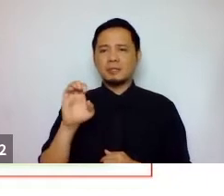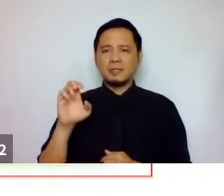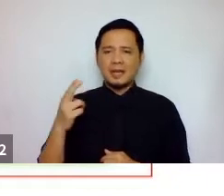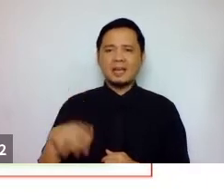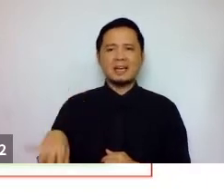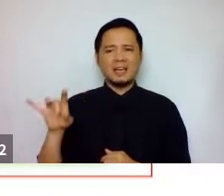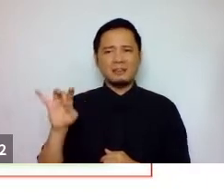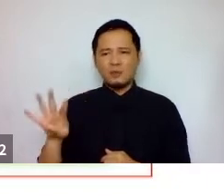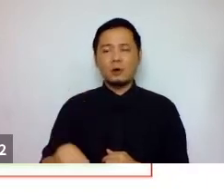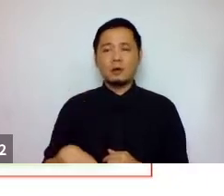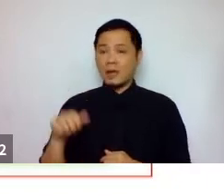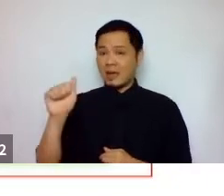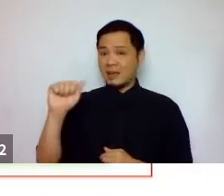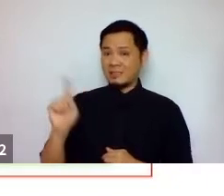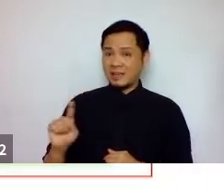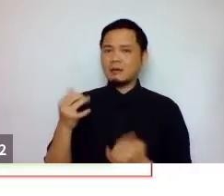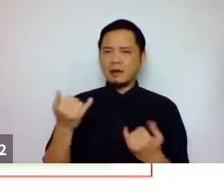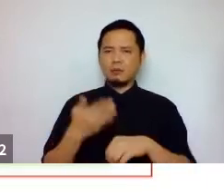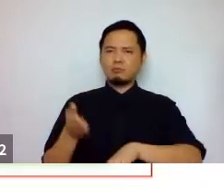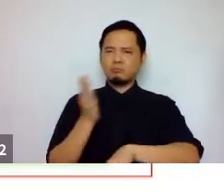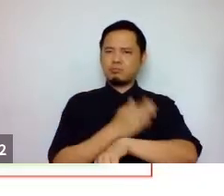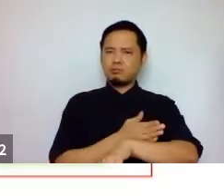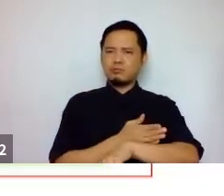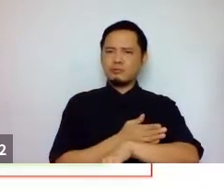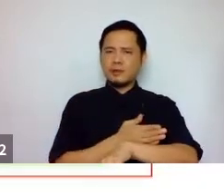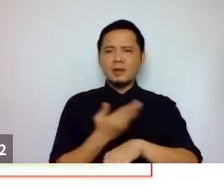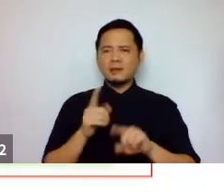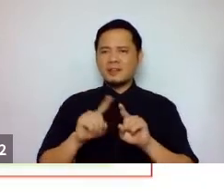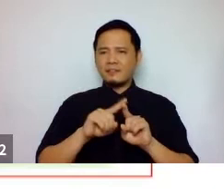AstraZeneca actually improved based on it’s old clinical data.